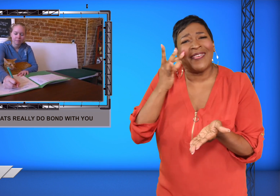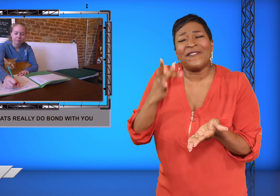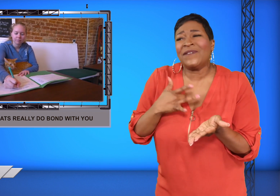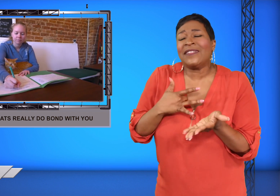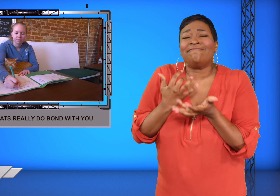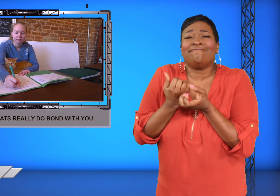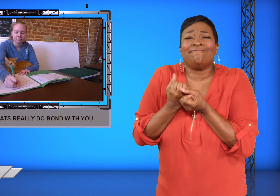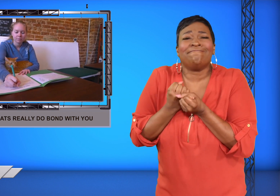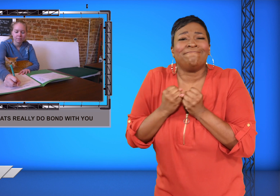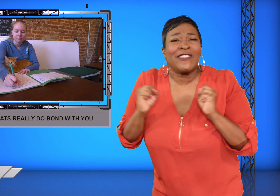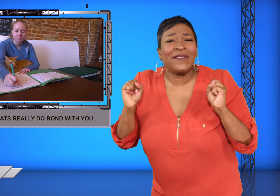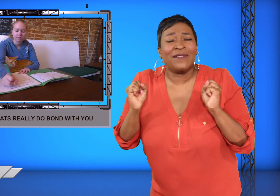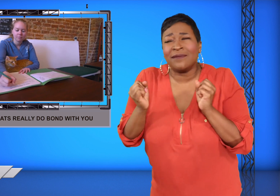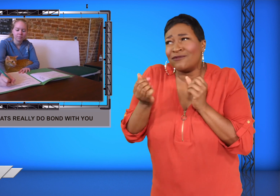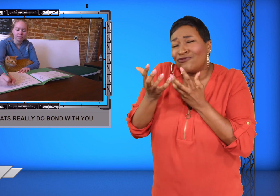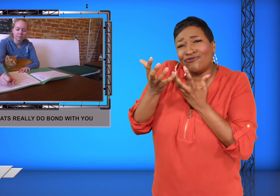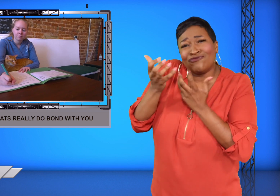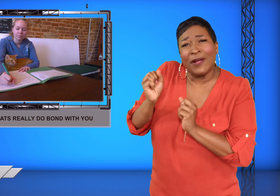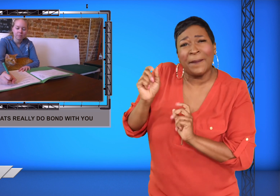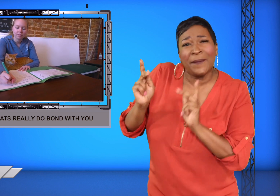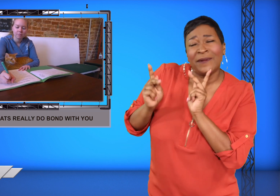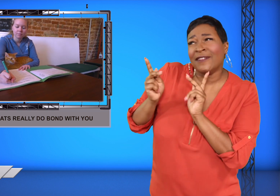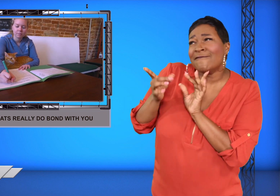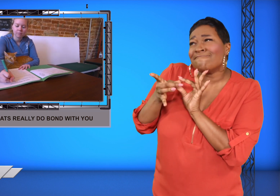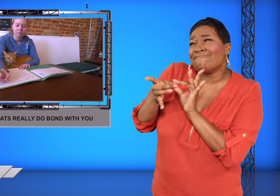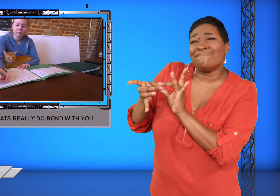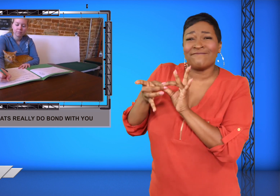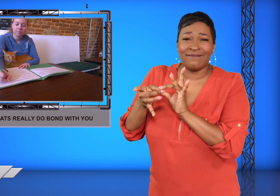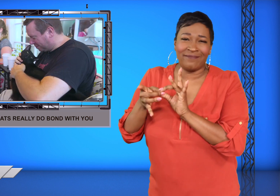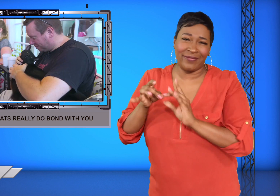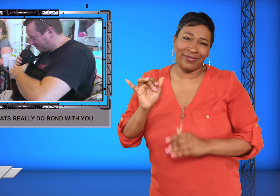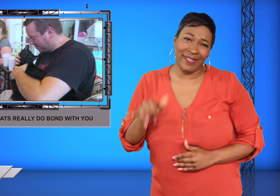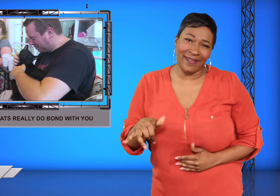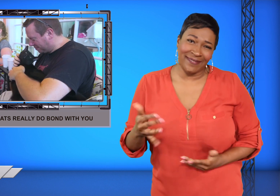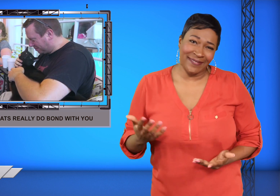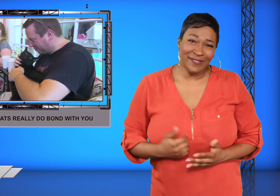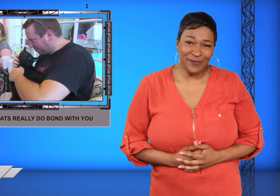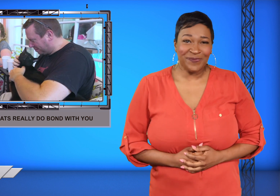cats feel more secure.